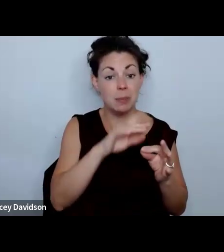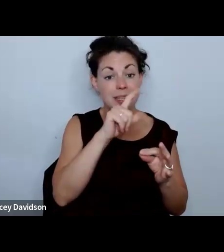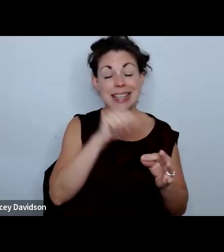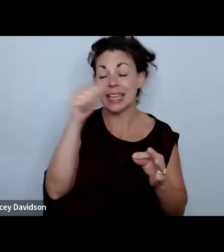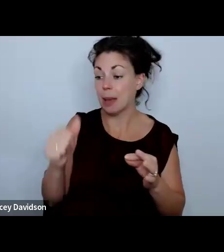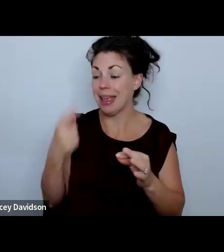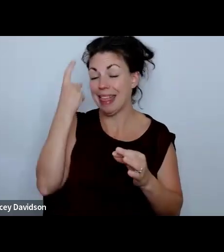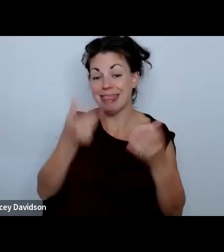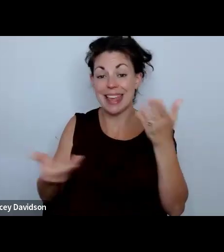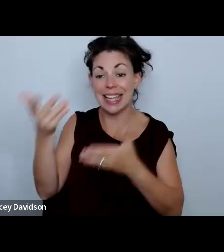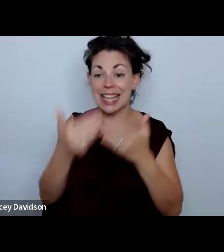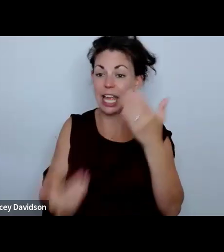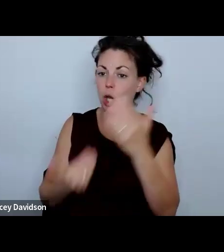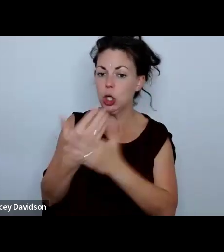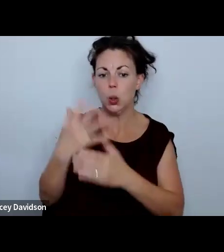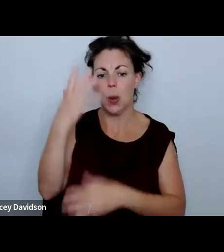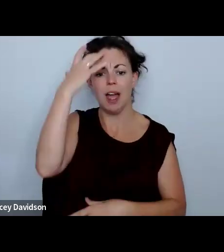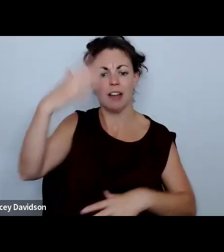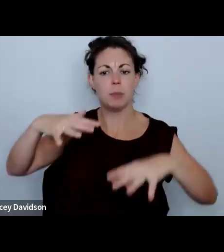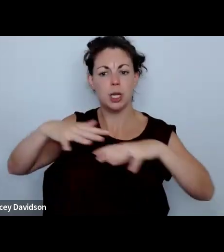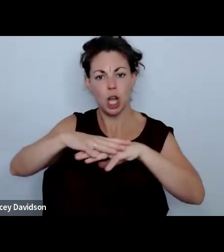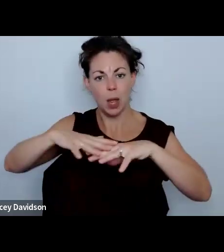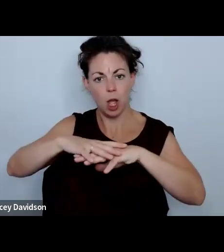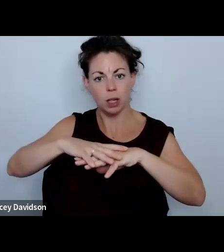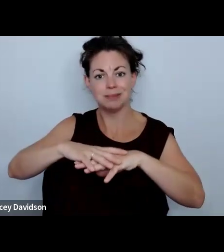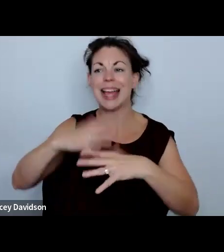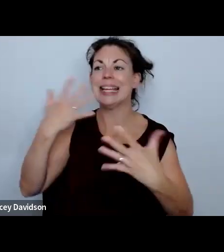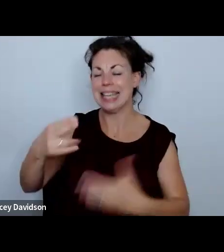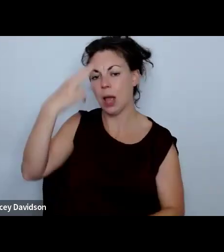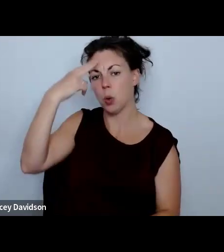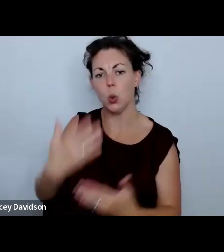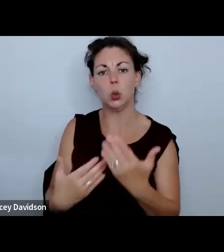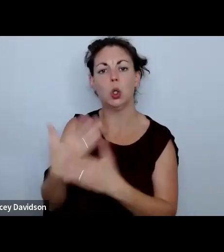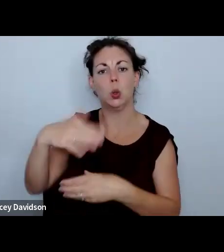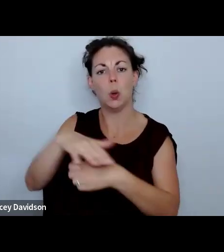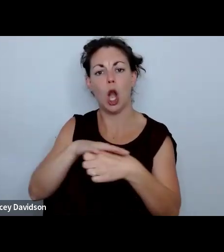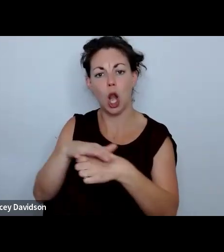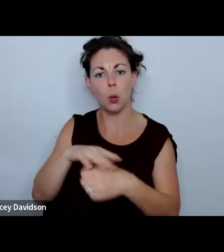the world of think tanks and public policy could provide the kind of intellectual stimulation